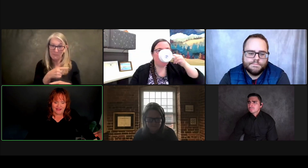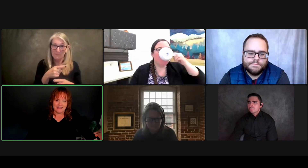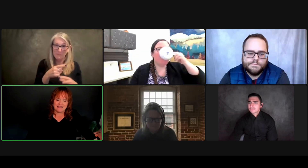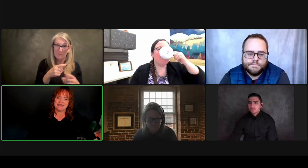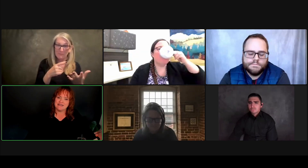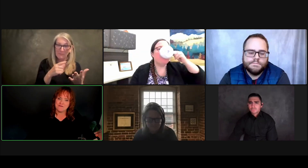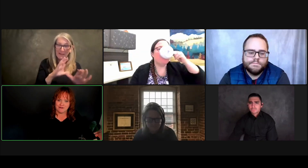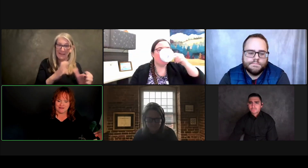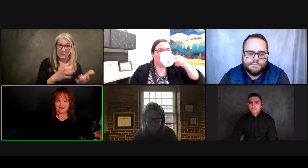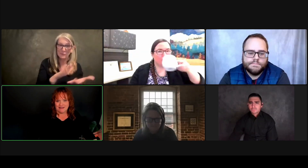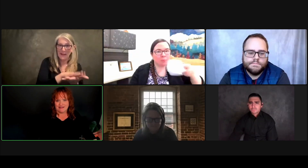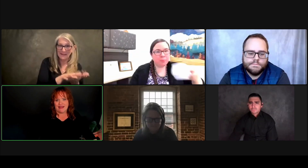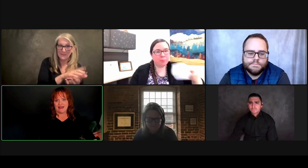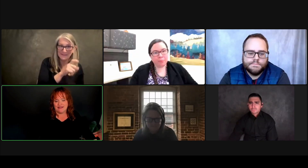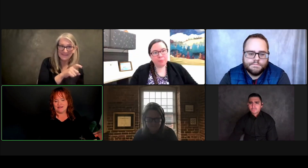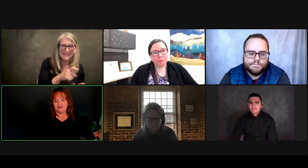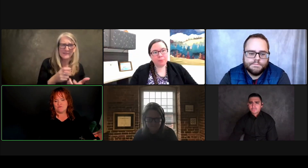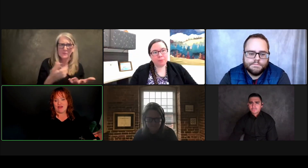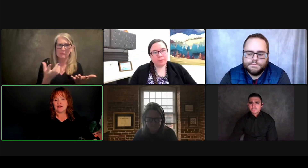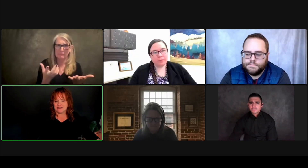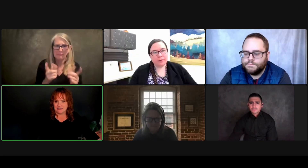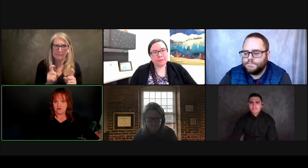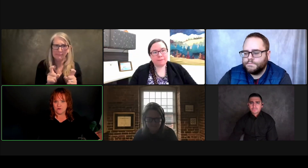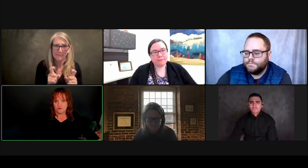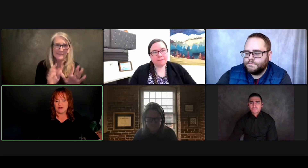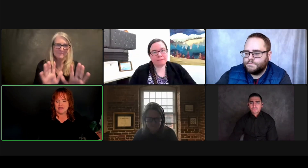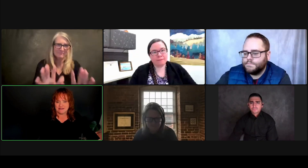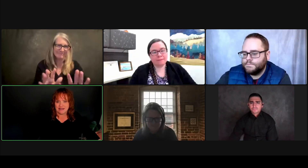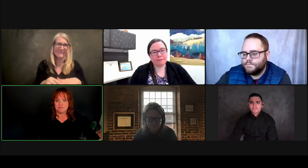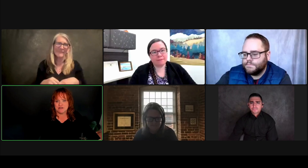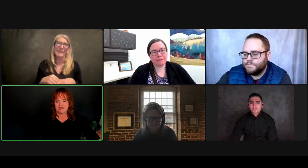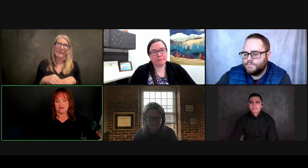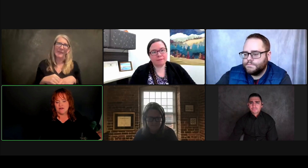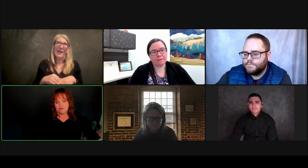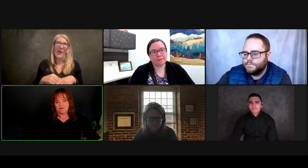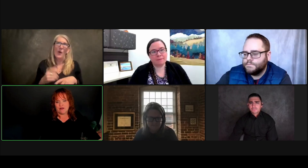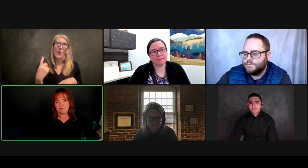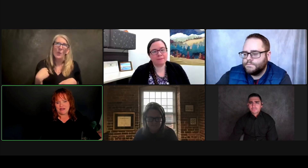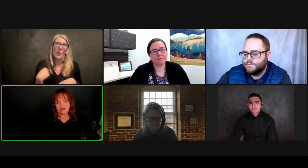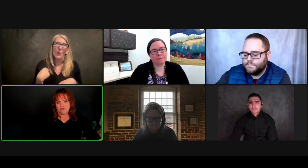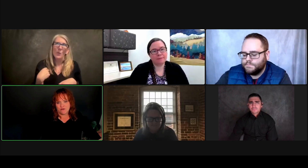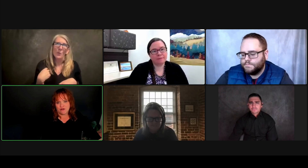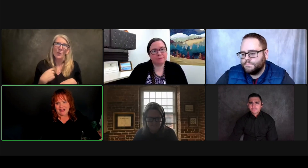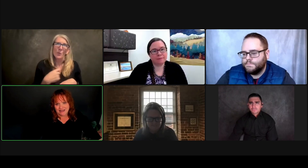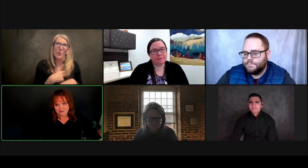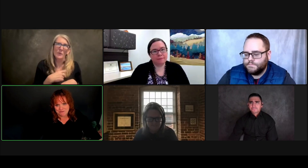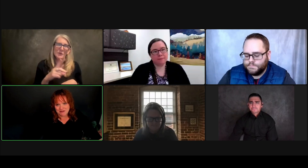Is it different than faculty who is captioning media for their classroom?